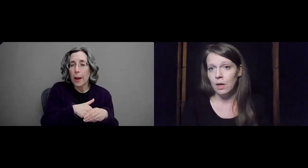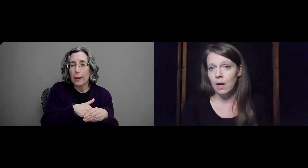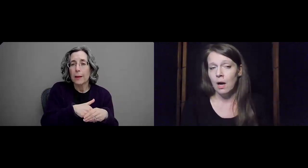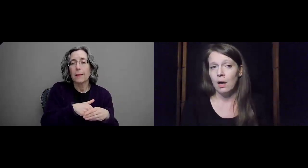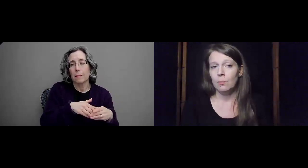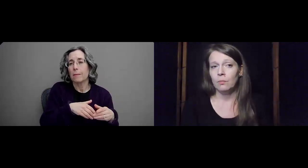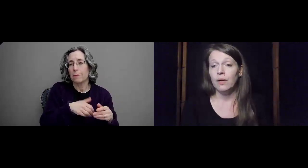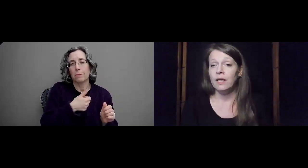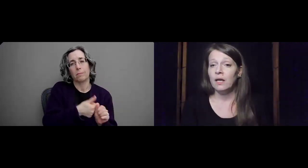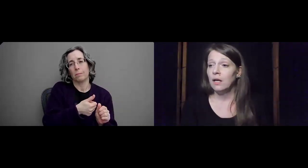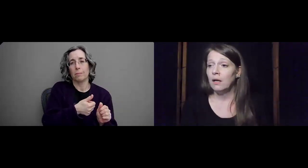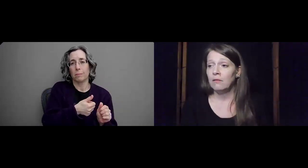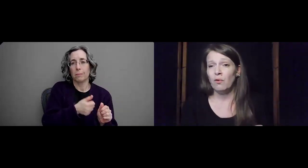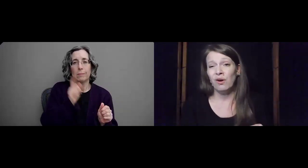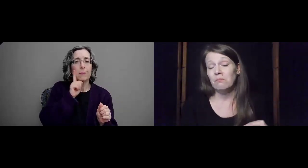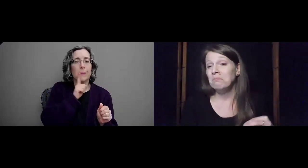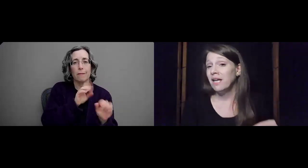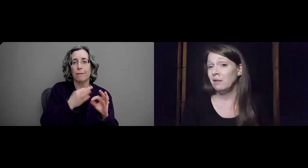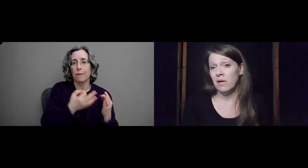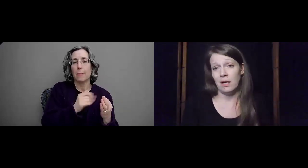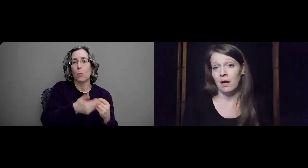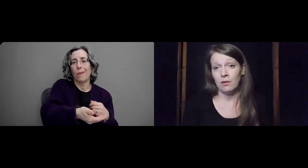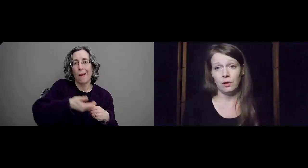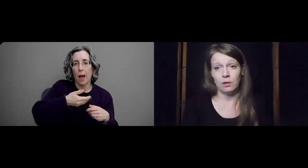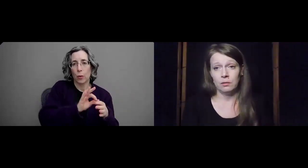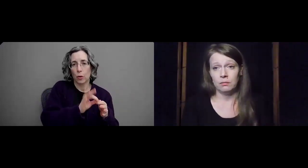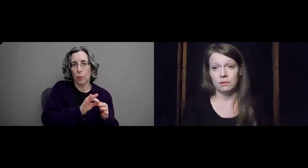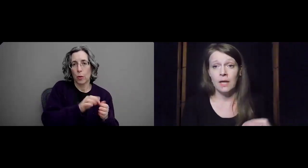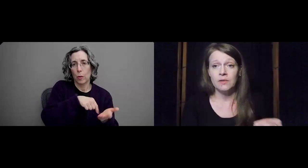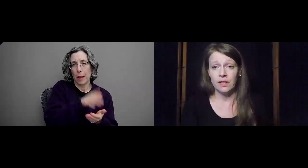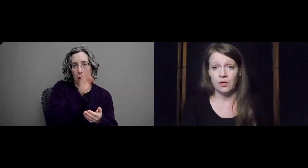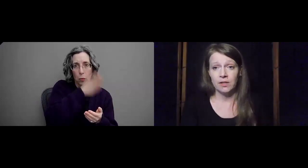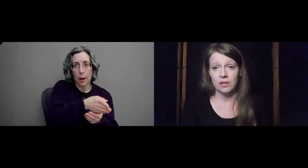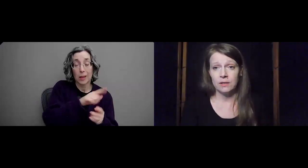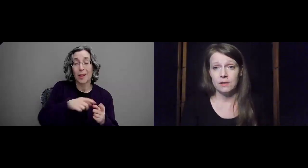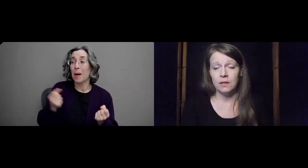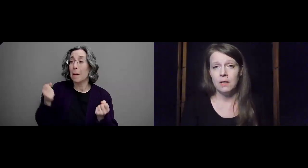private family affair, like a family wedding, for example.